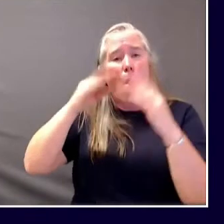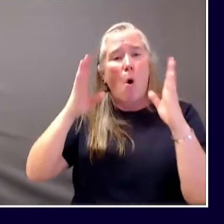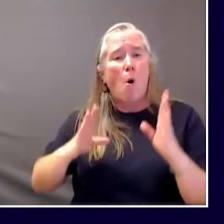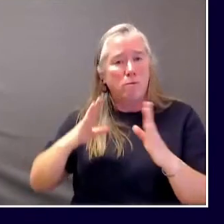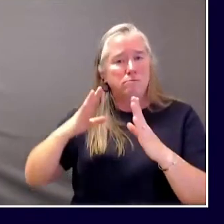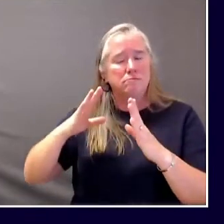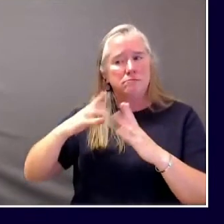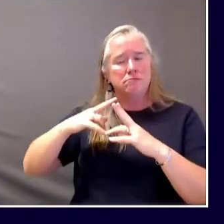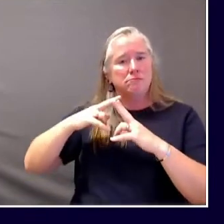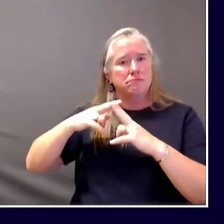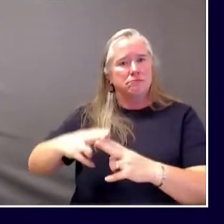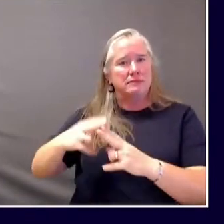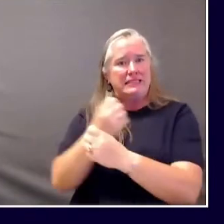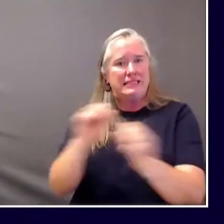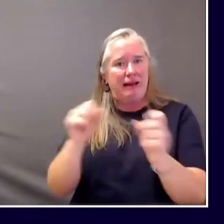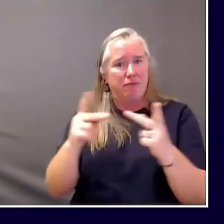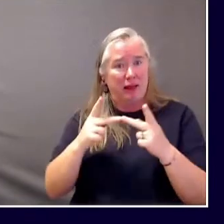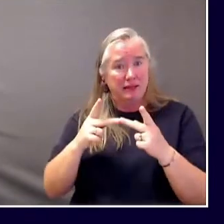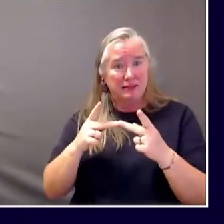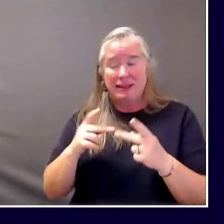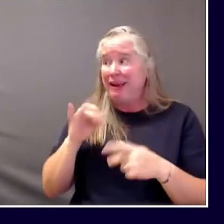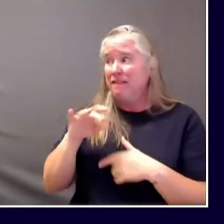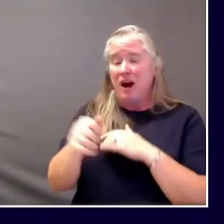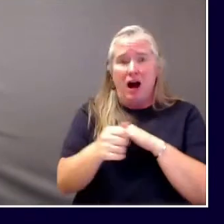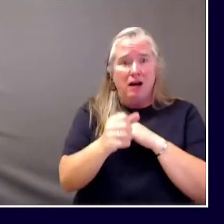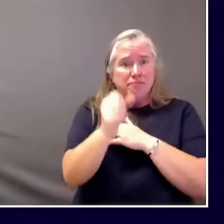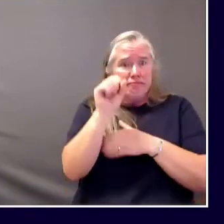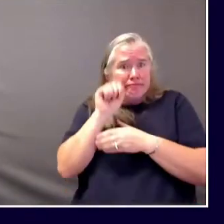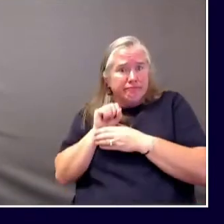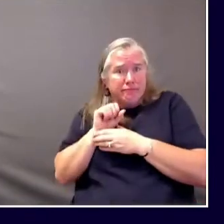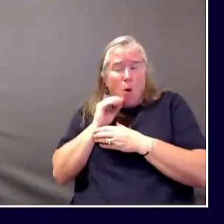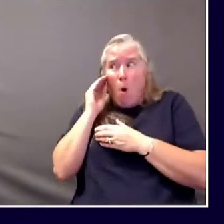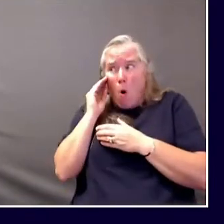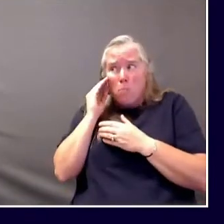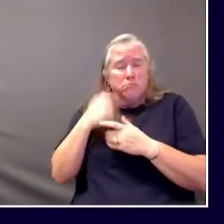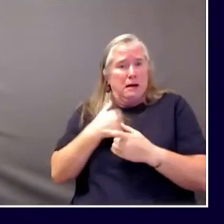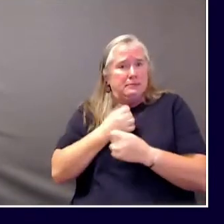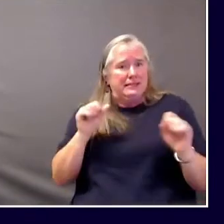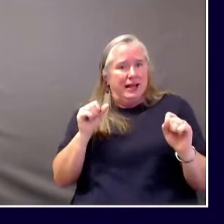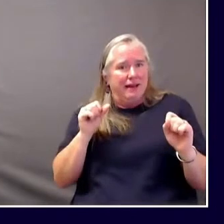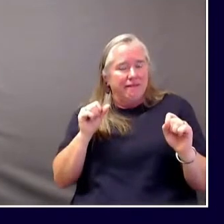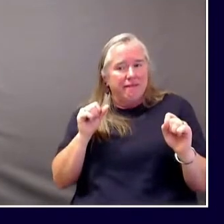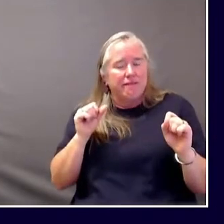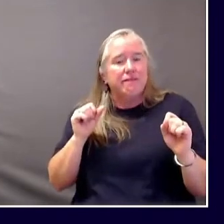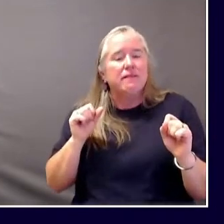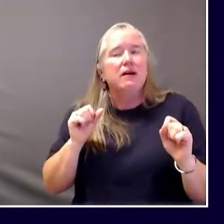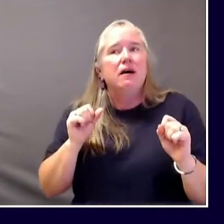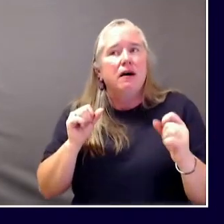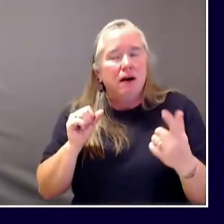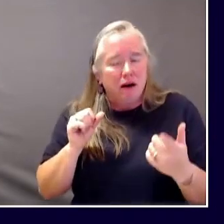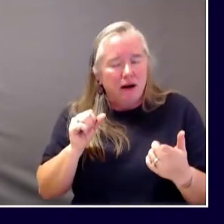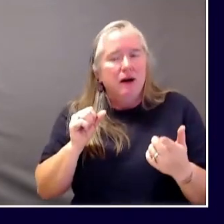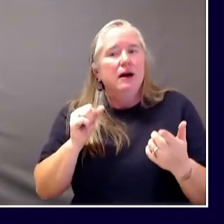as folks are moving in I think folks are letting their